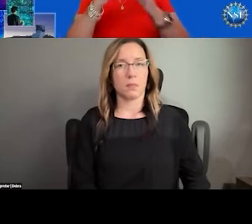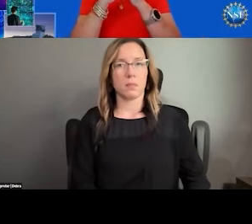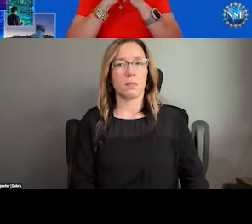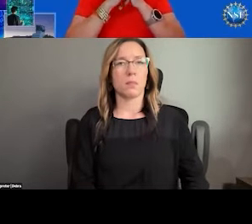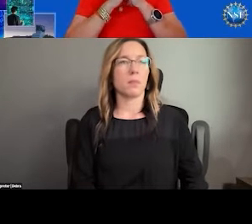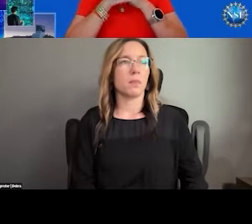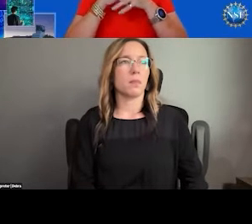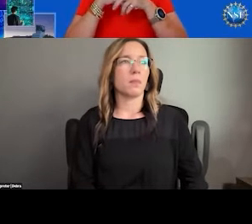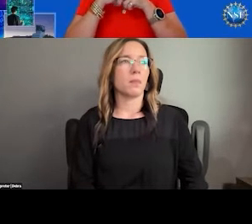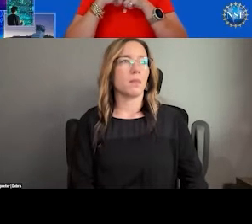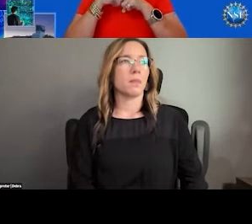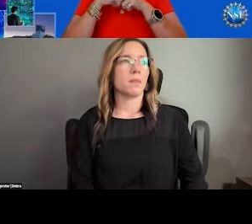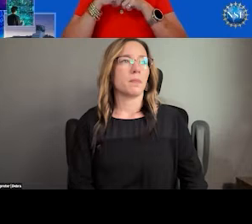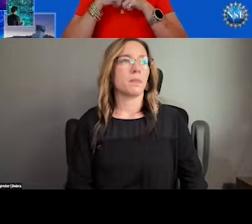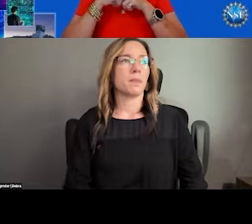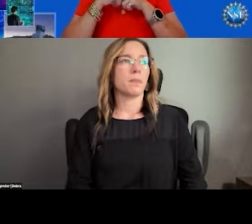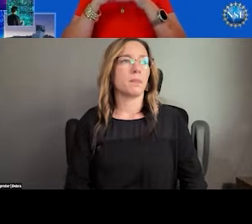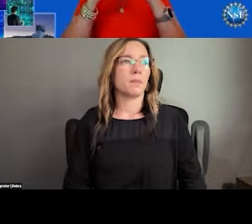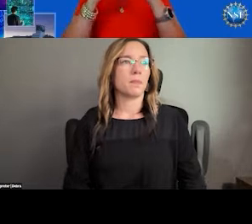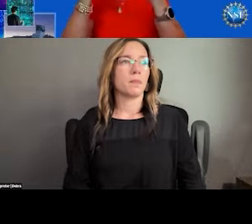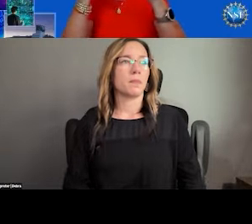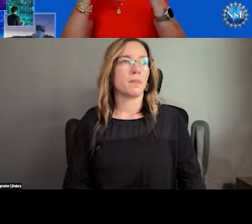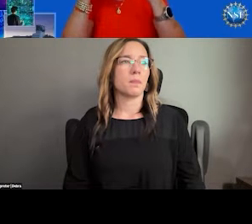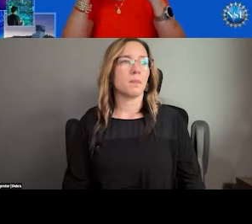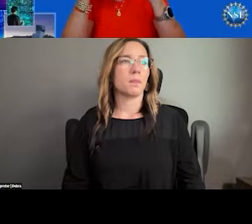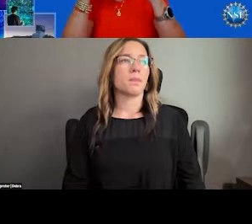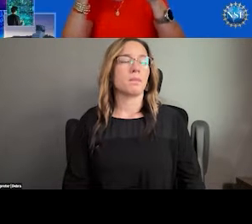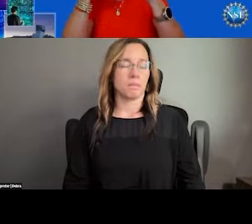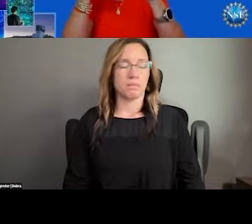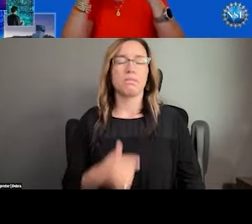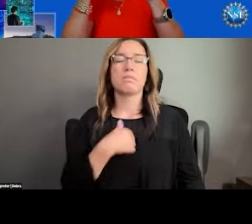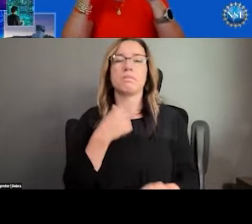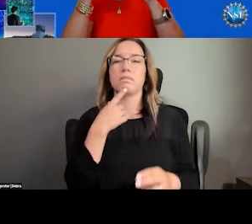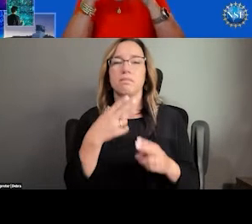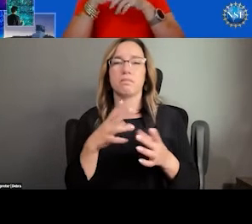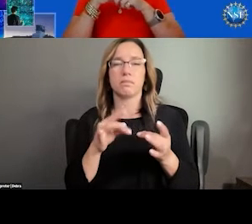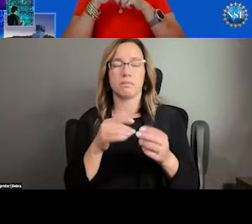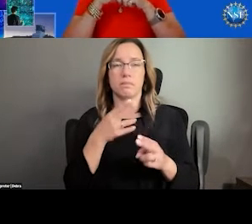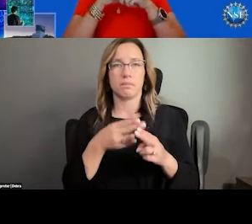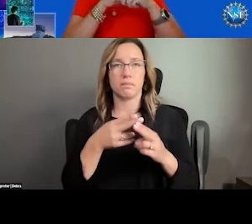I also mentioned when I started that program solicitations